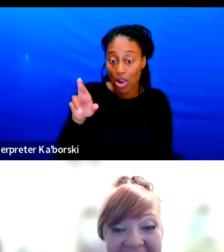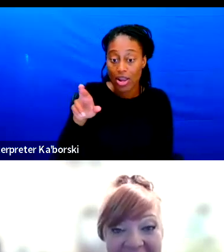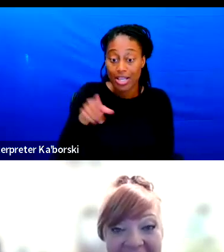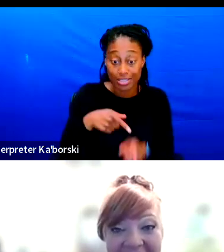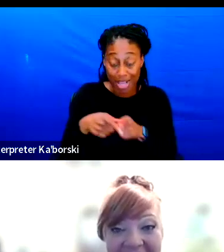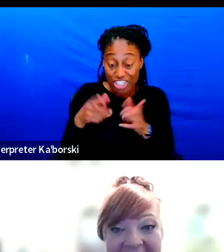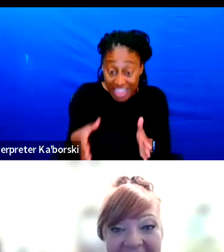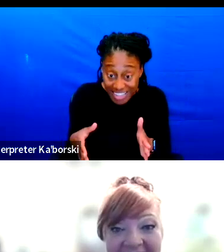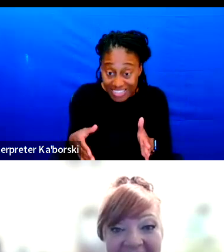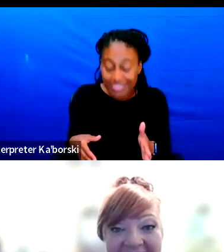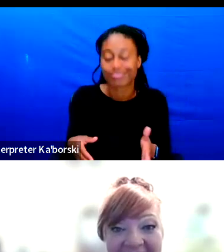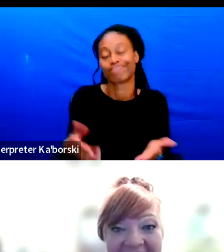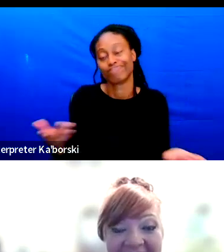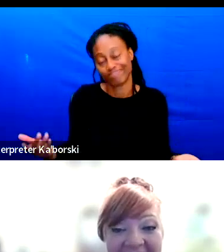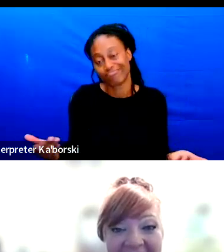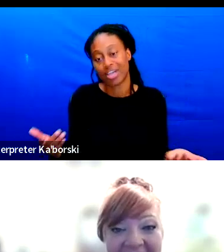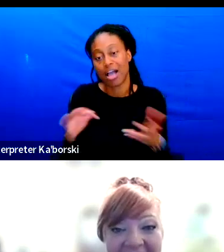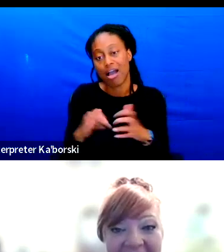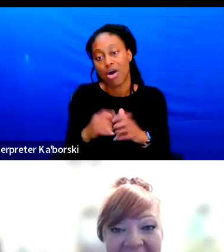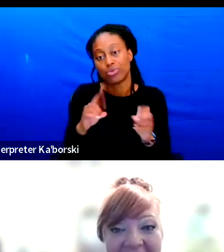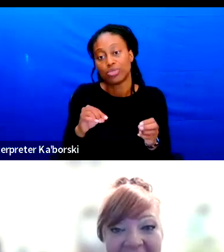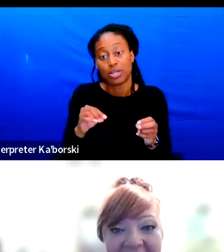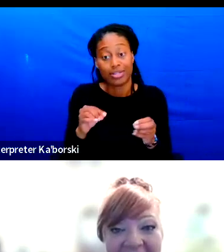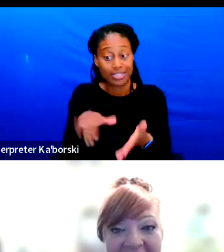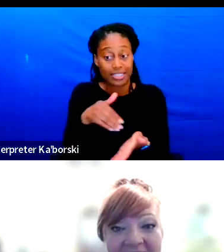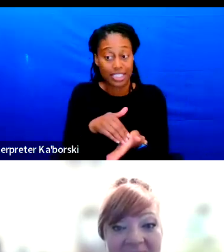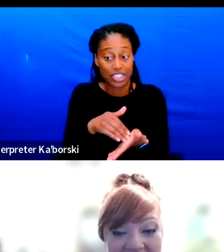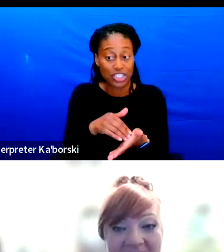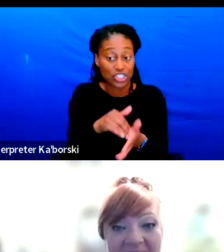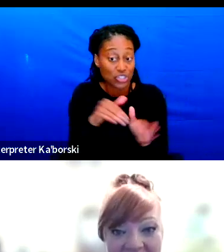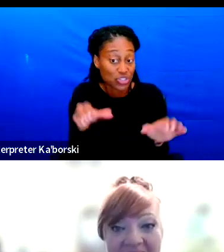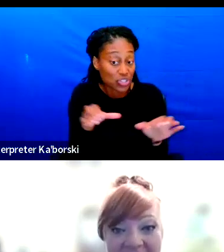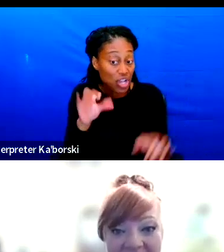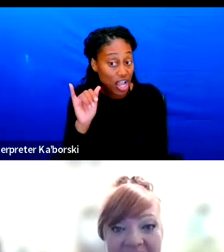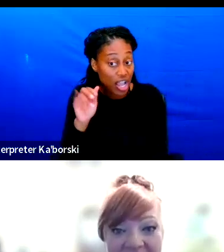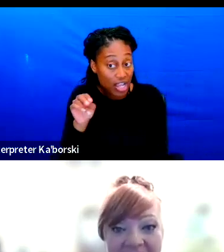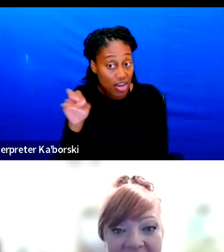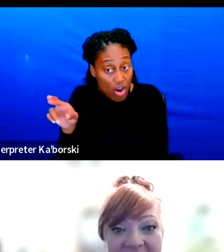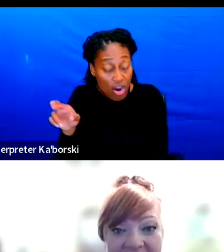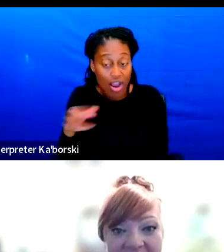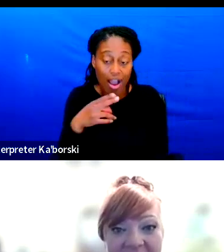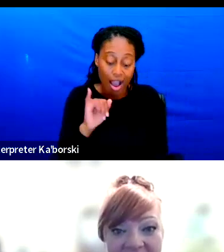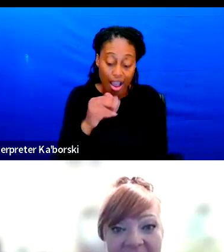Kyle Kleist: I wonder? How do centers do in ours? Do you have a dedicated iron specialist?